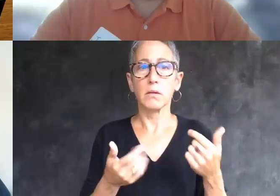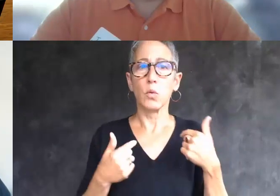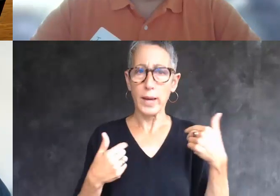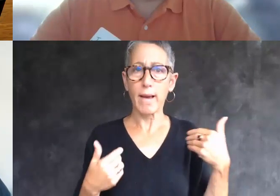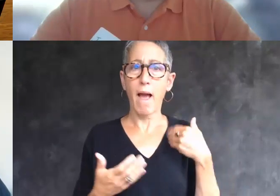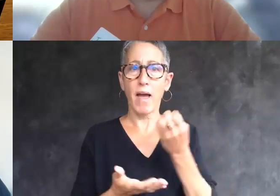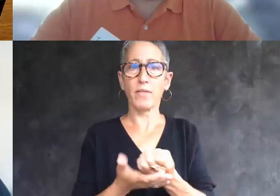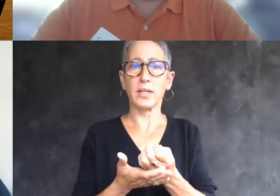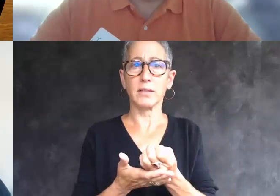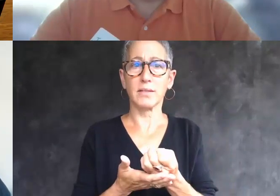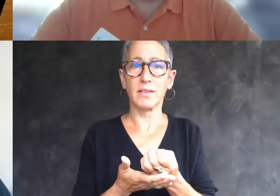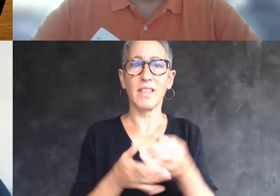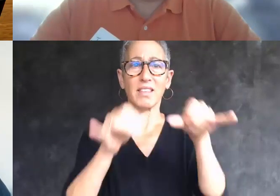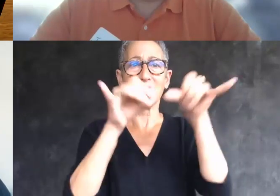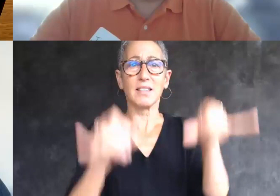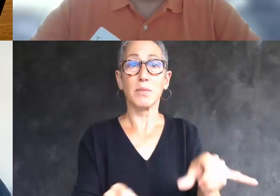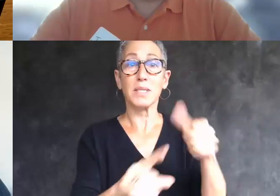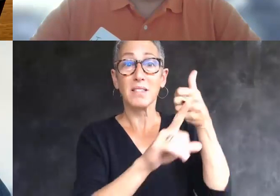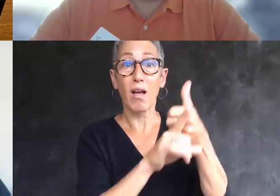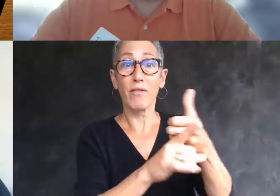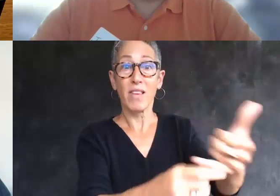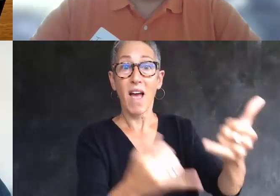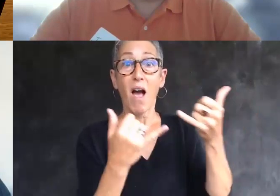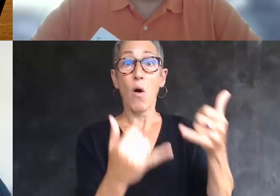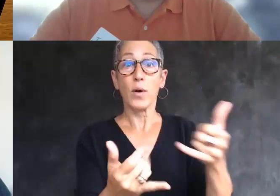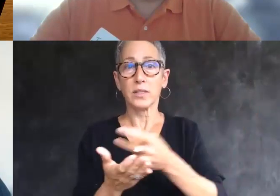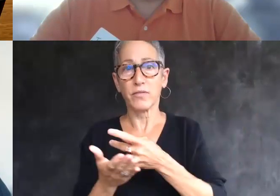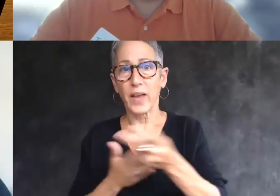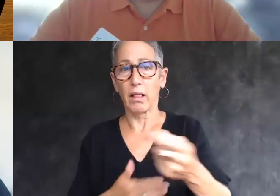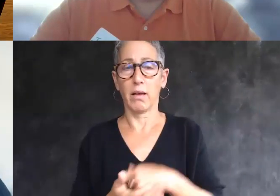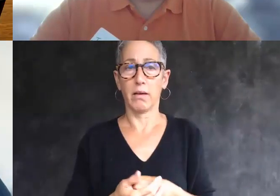And so when we talk about evidence based and grants and policies